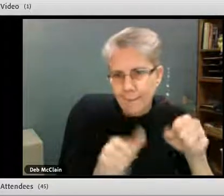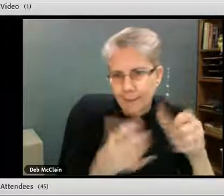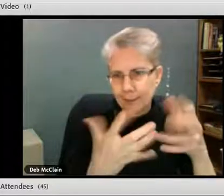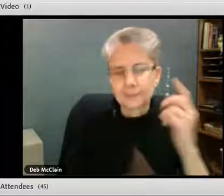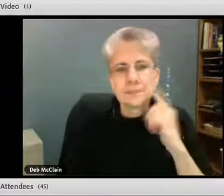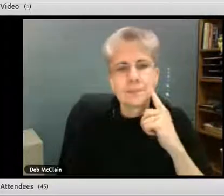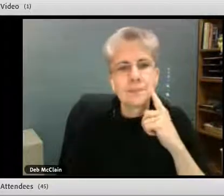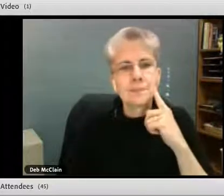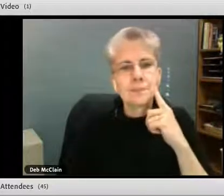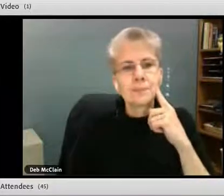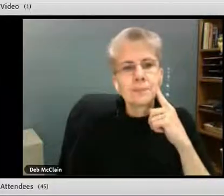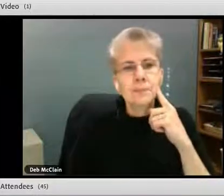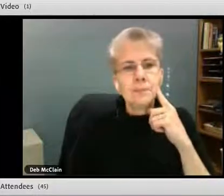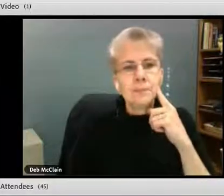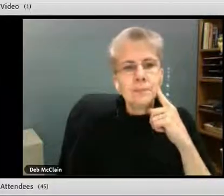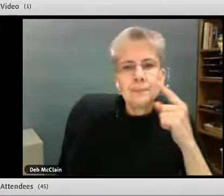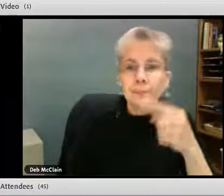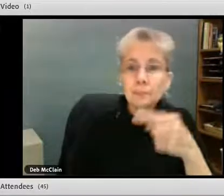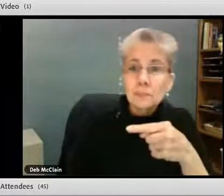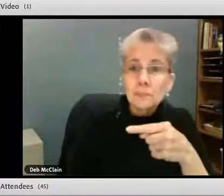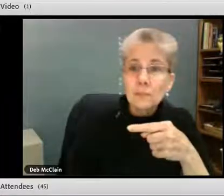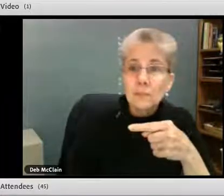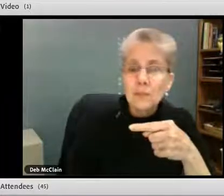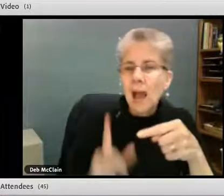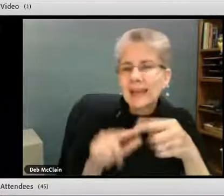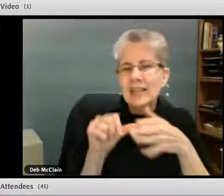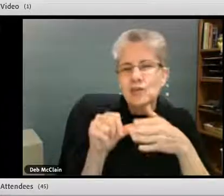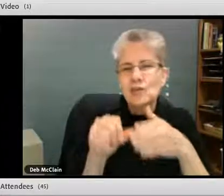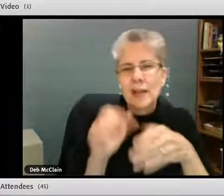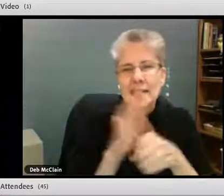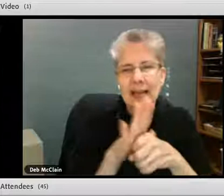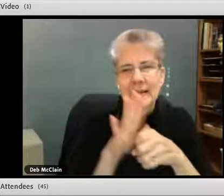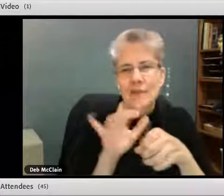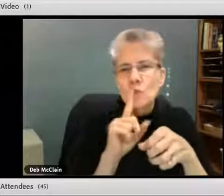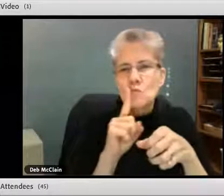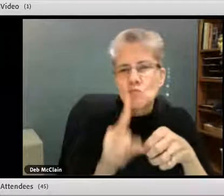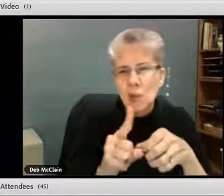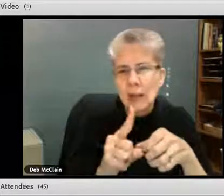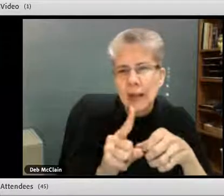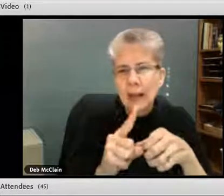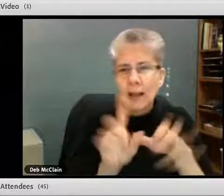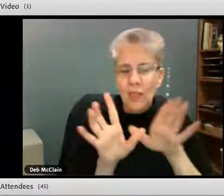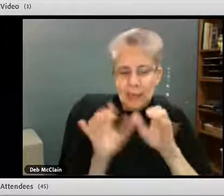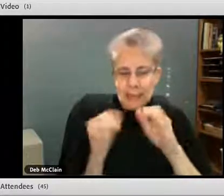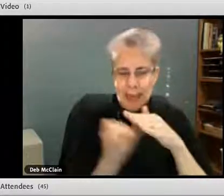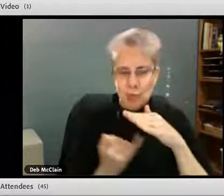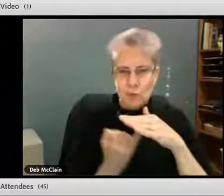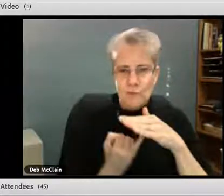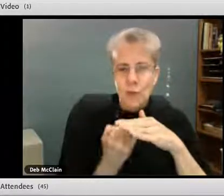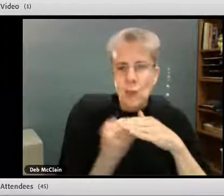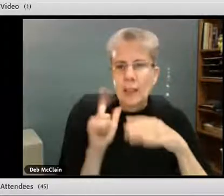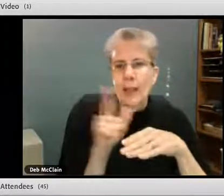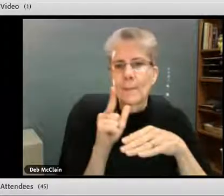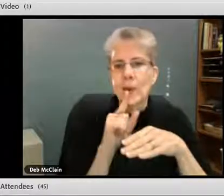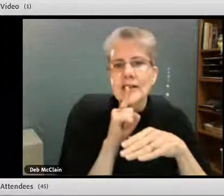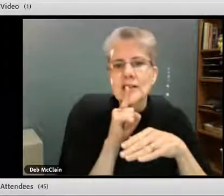The first thing -- I can't stress this enough -- and this is really, as an introverted librarian, this can be really difficult for me, is get close.